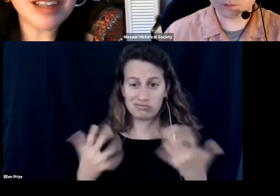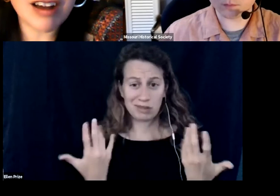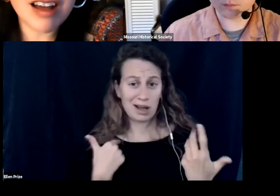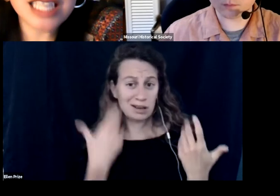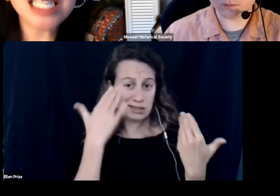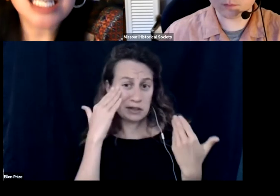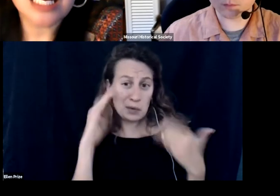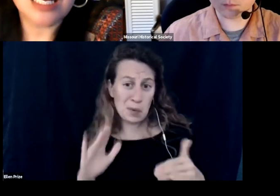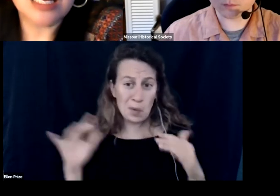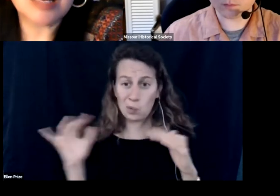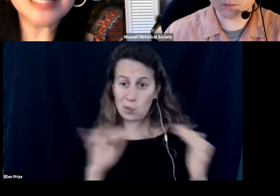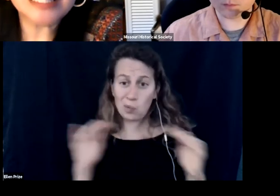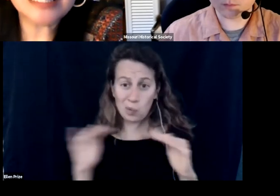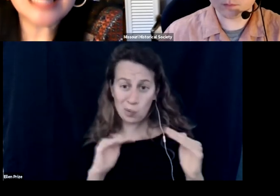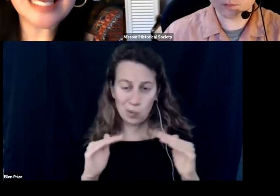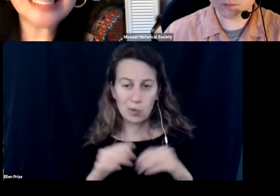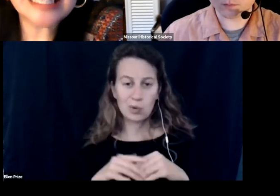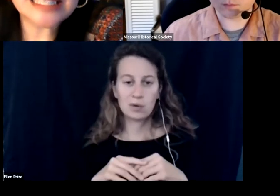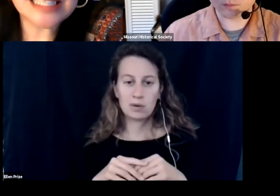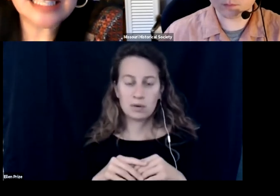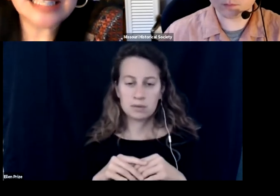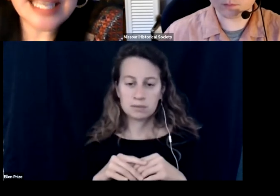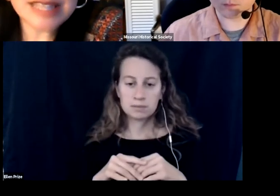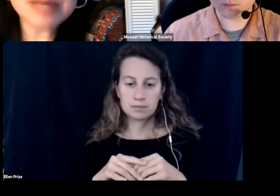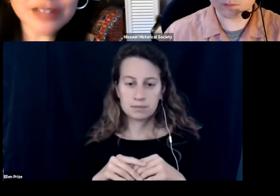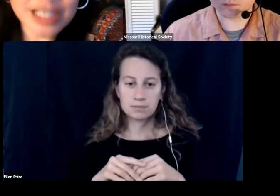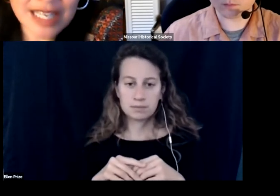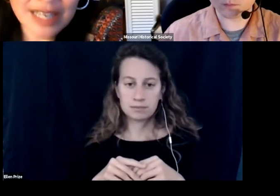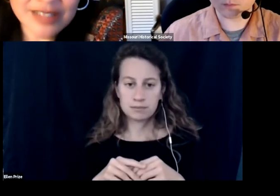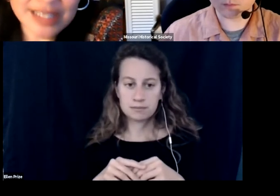still offering a lot of online programming. Just tomorrow, from